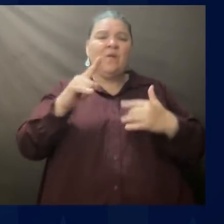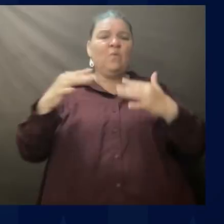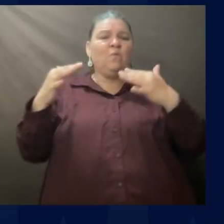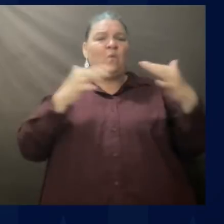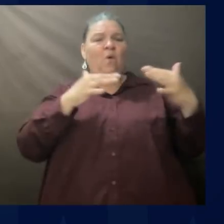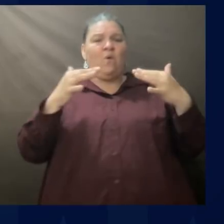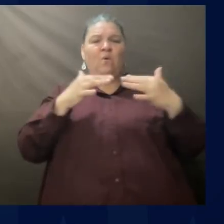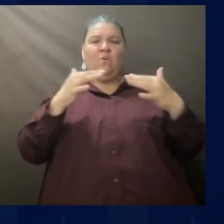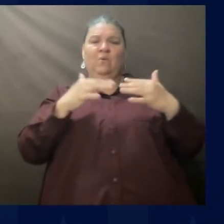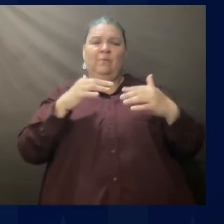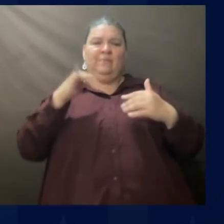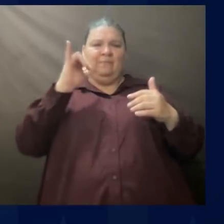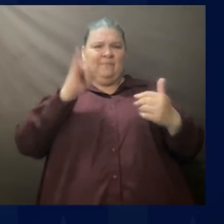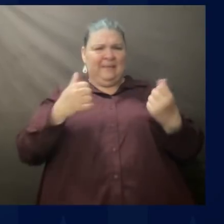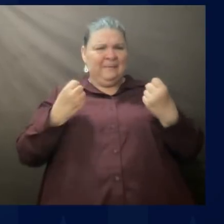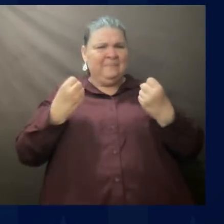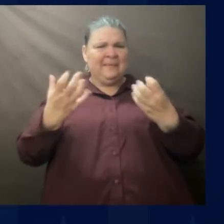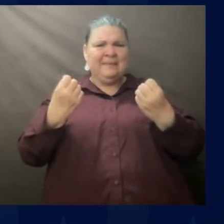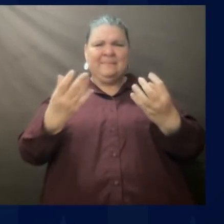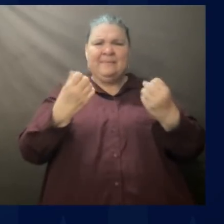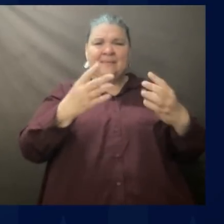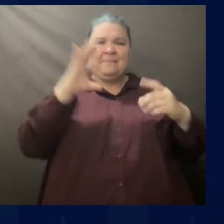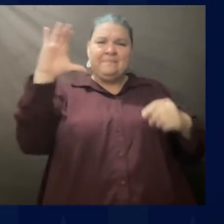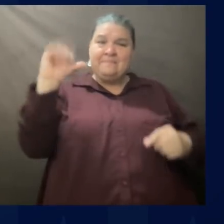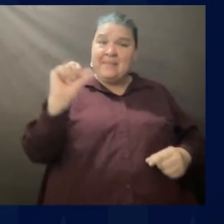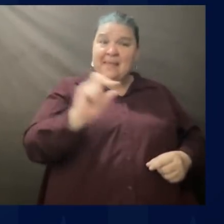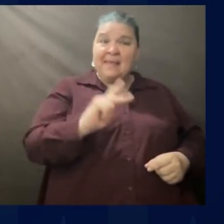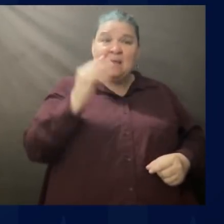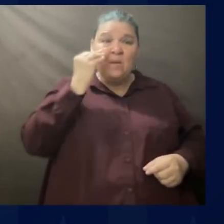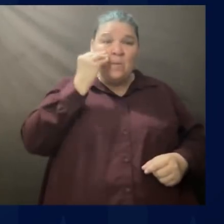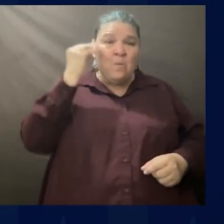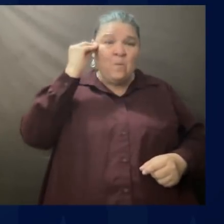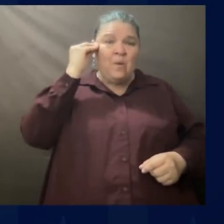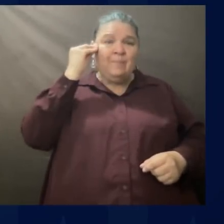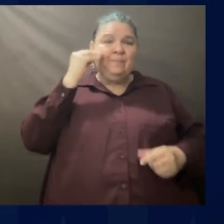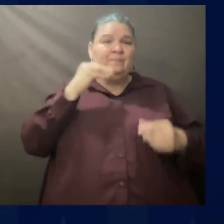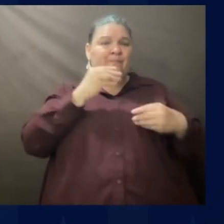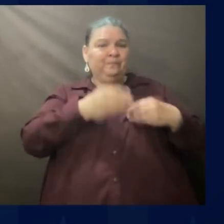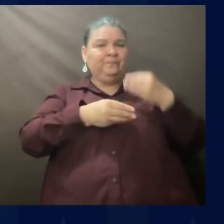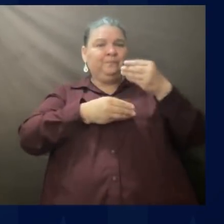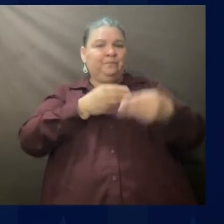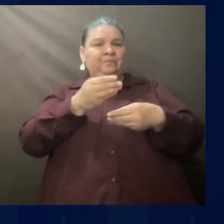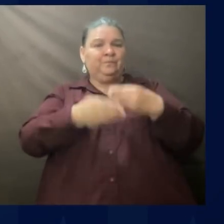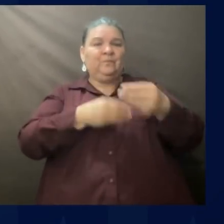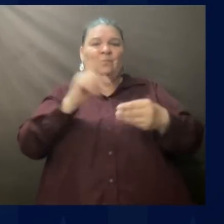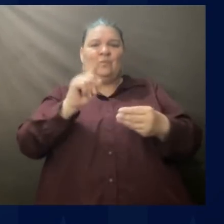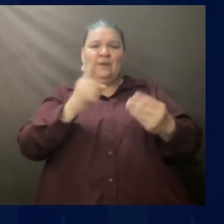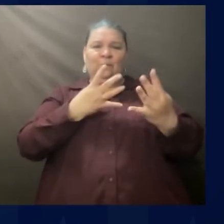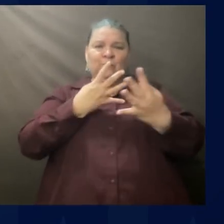including the legacy of all those held prisoners of war or who are still missing in action.